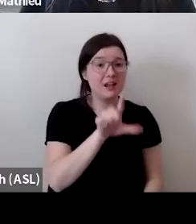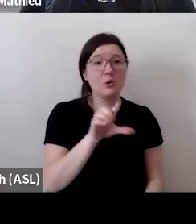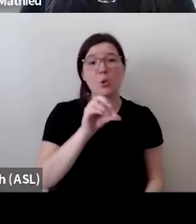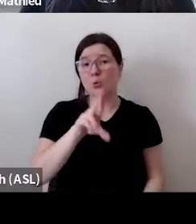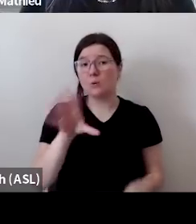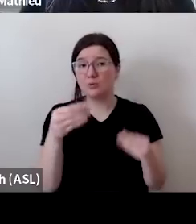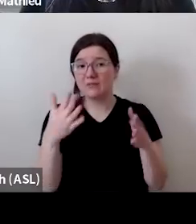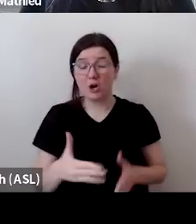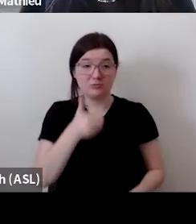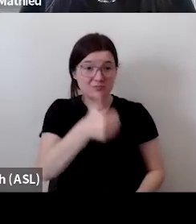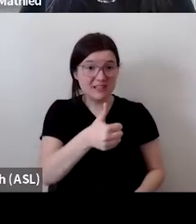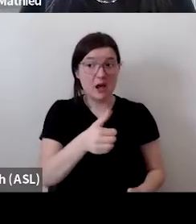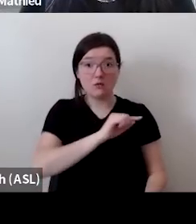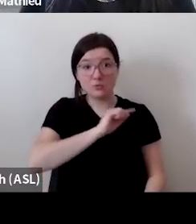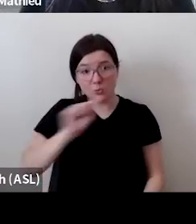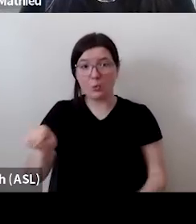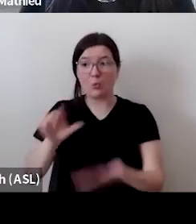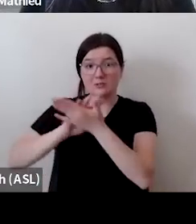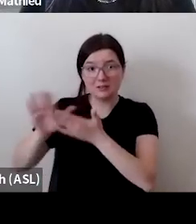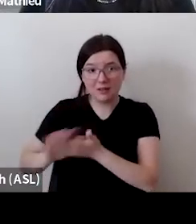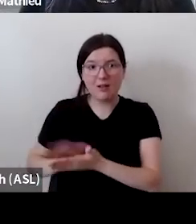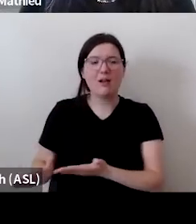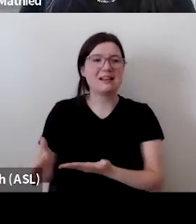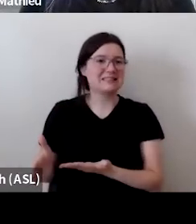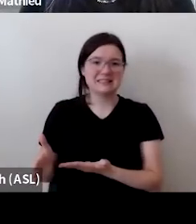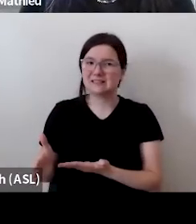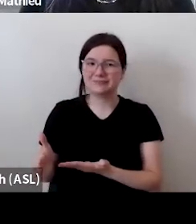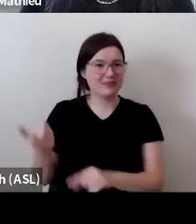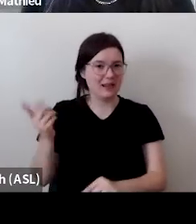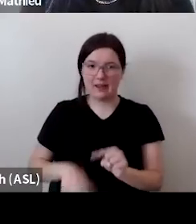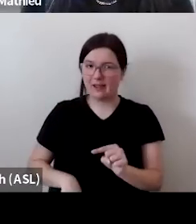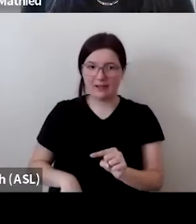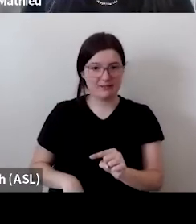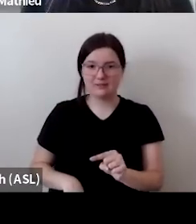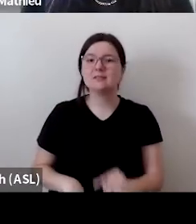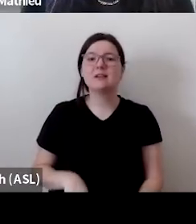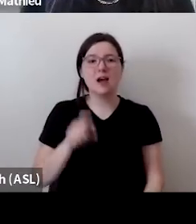and it to be the sheriff that comes in and does that process just because as we spoke about before.